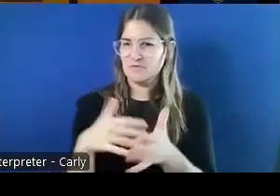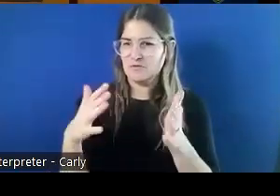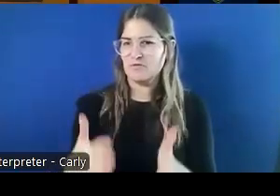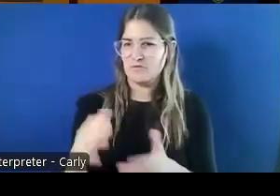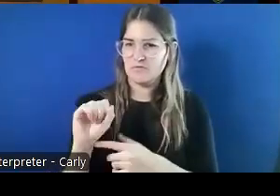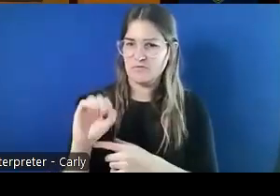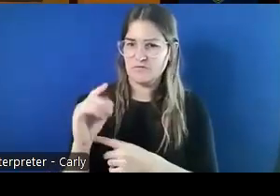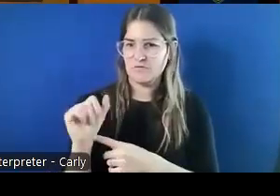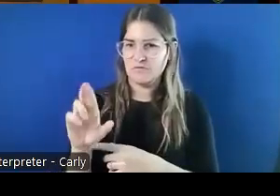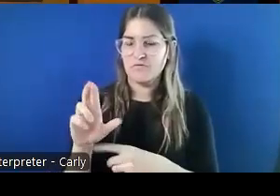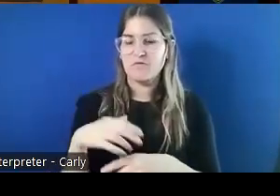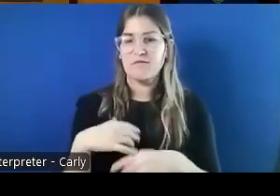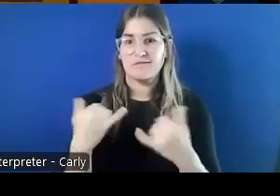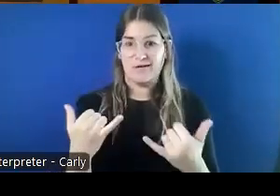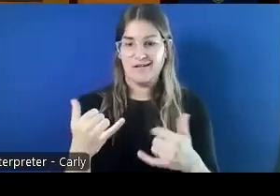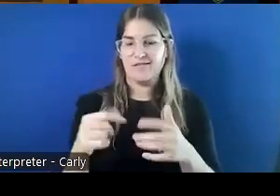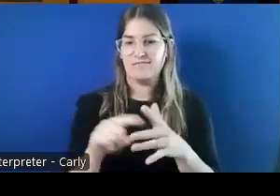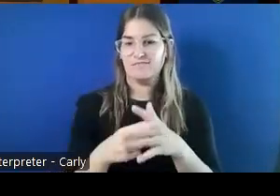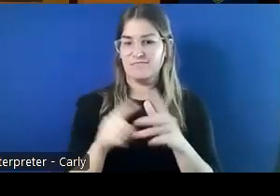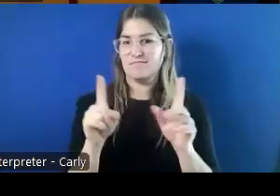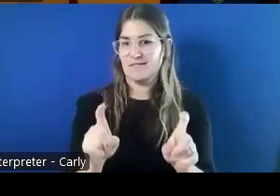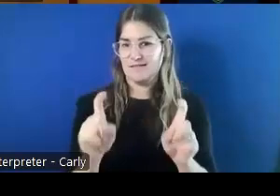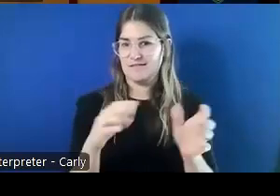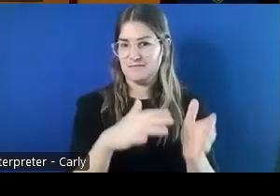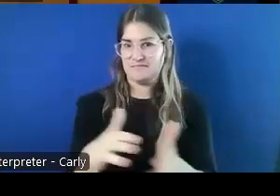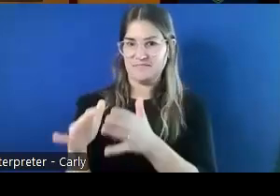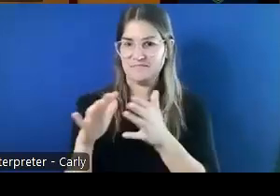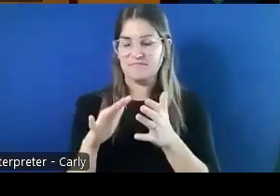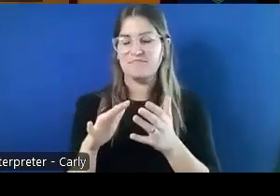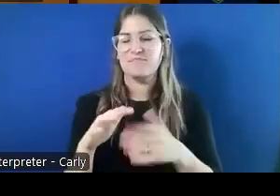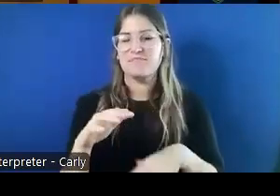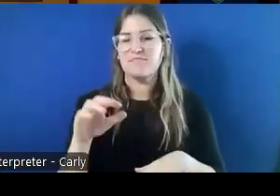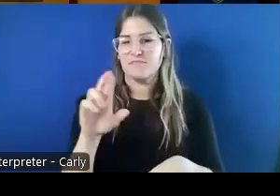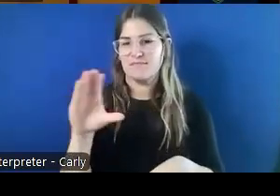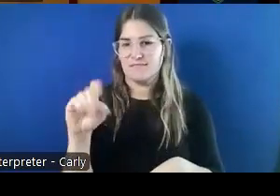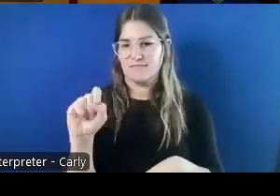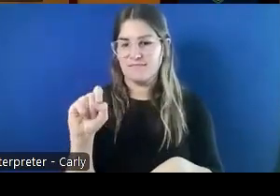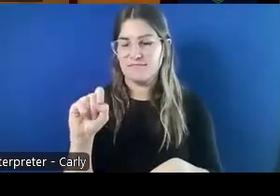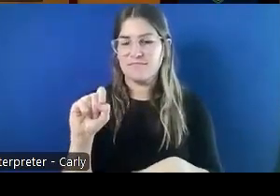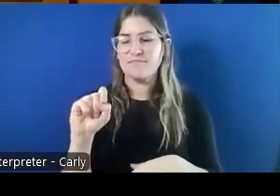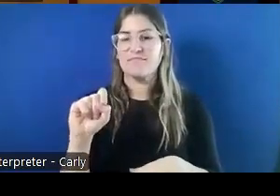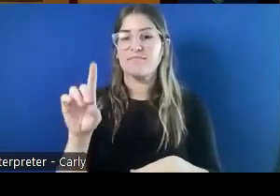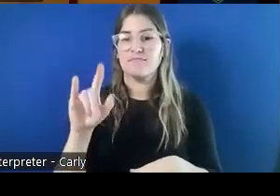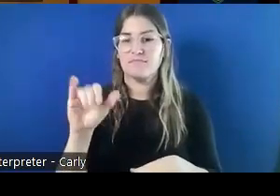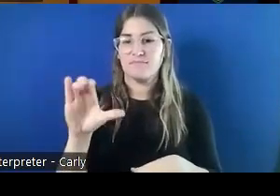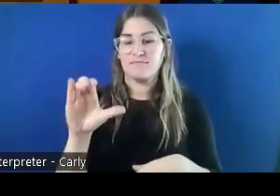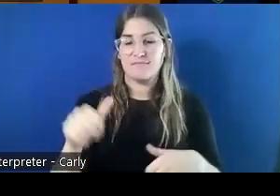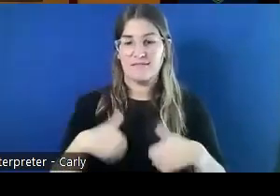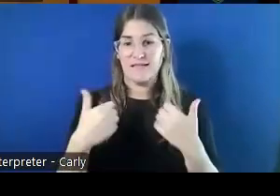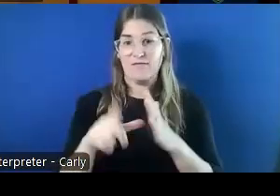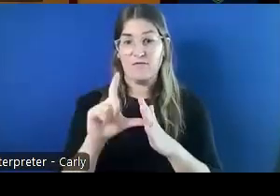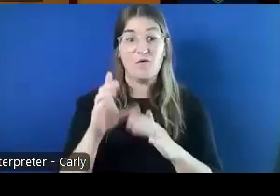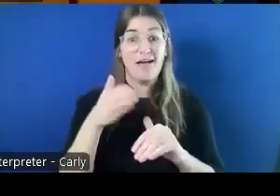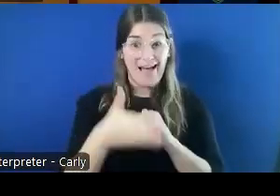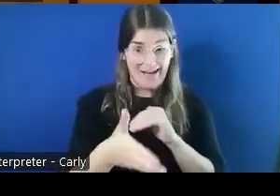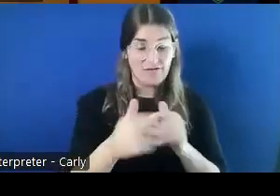now in as a pilot um RCT so looking at the dietic Life review after the the adaptations I described